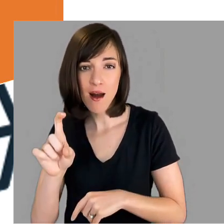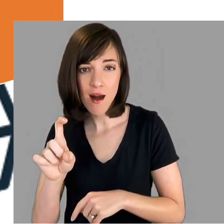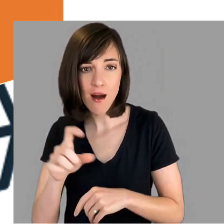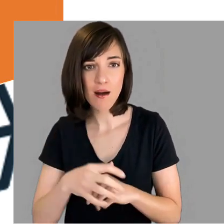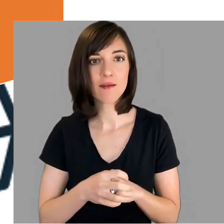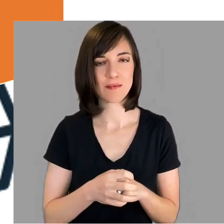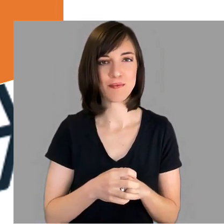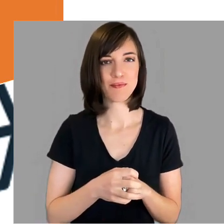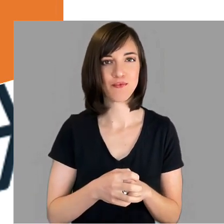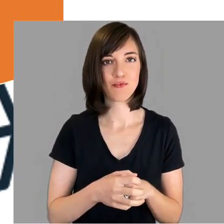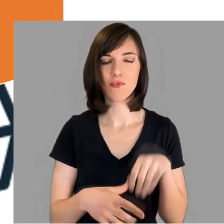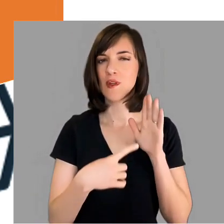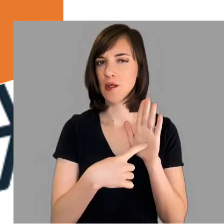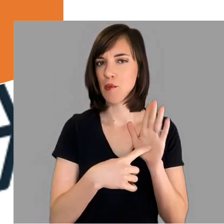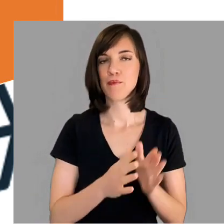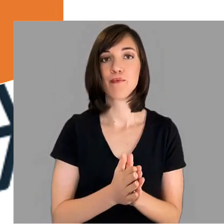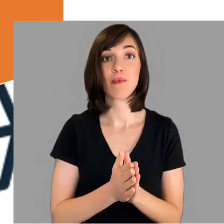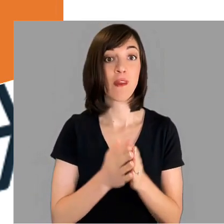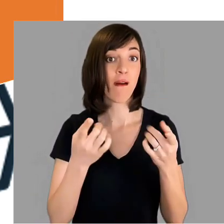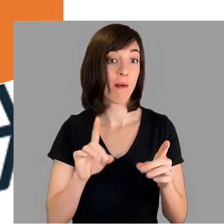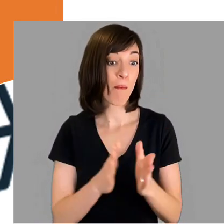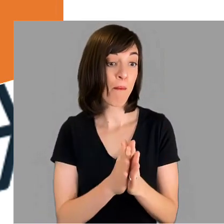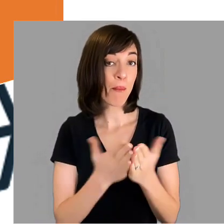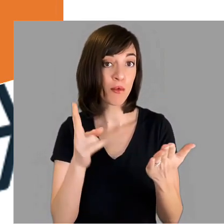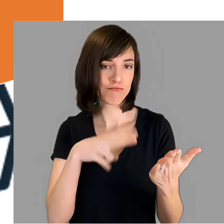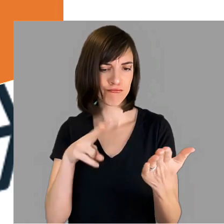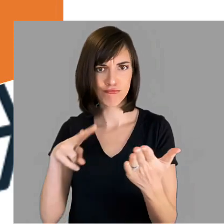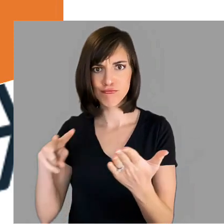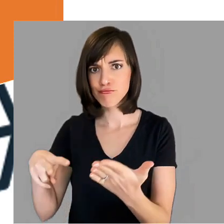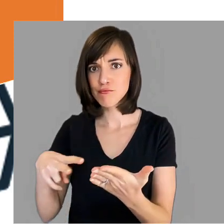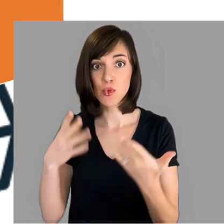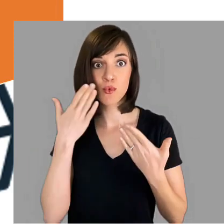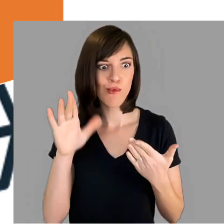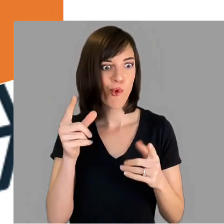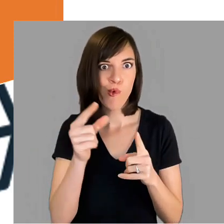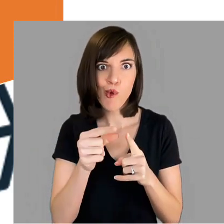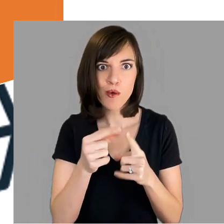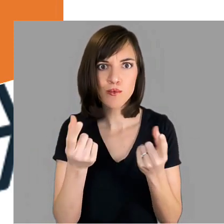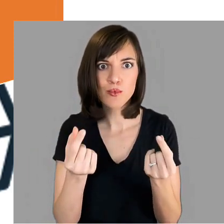For instance, if you are reading a text and come across a word you don’t know you may use decoding